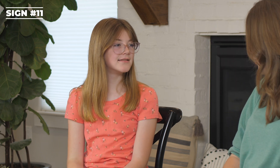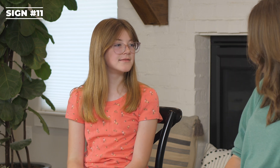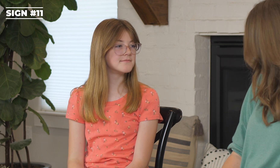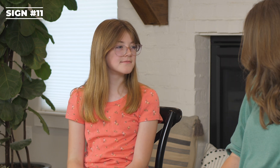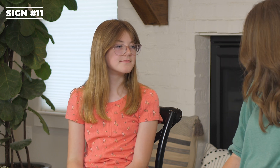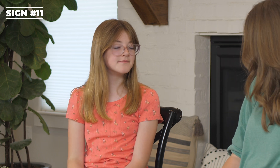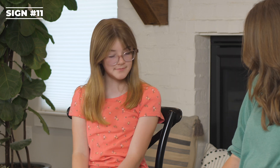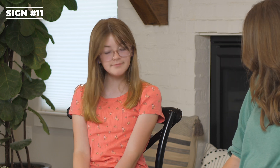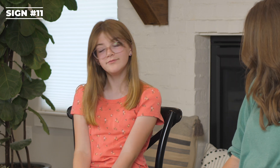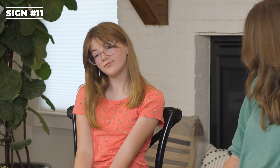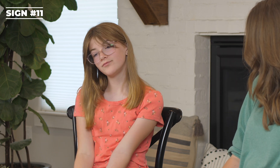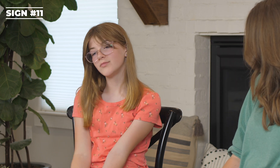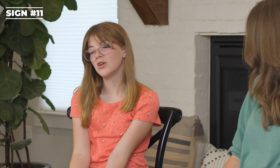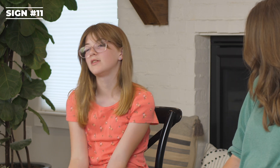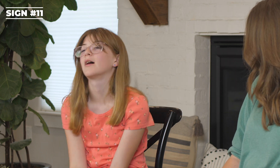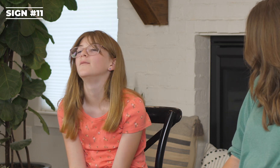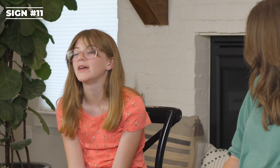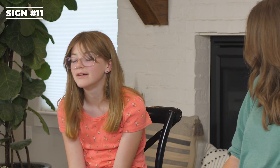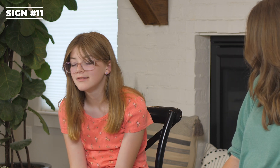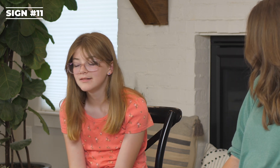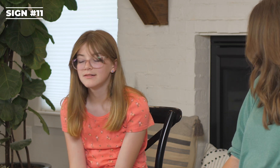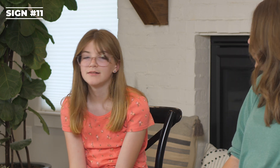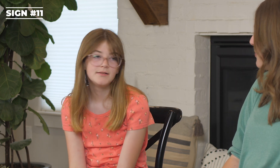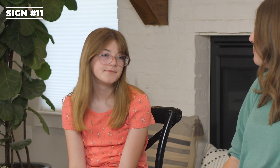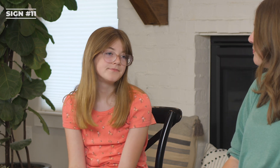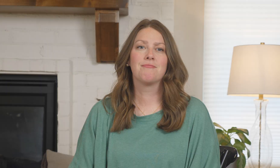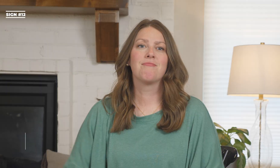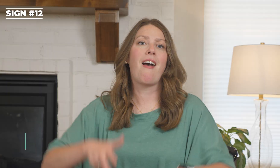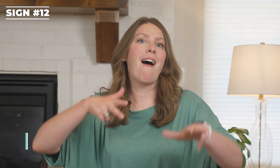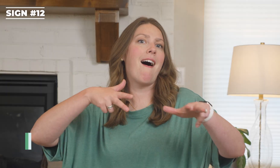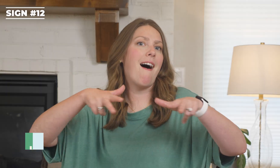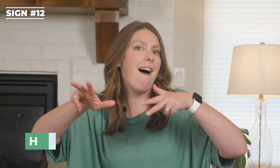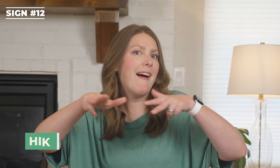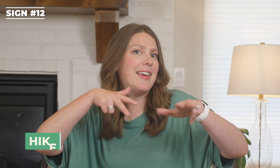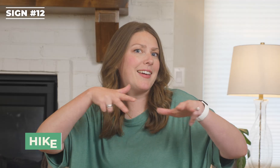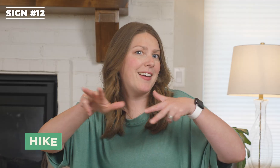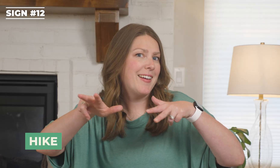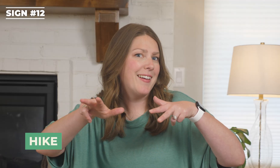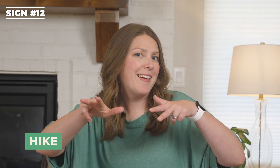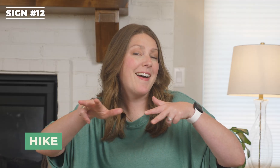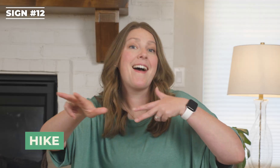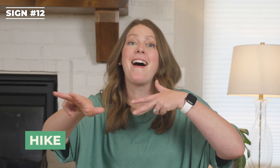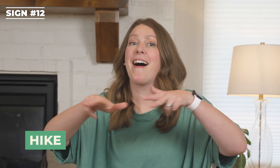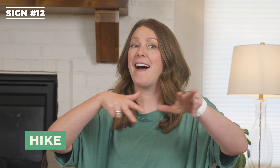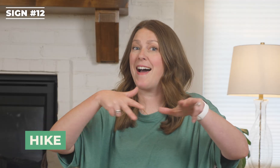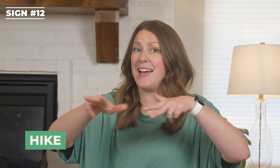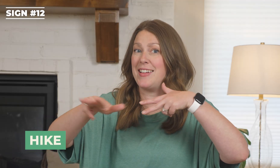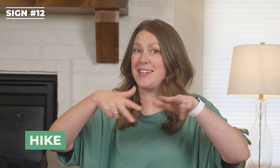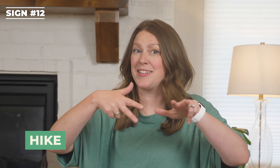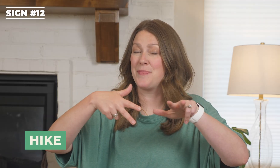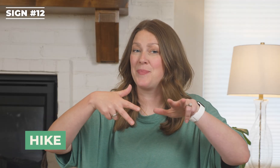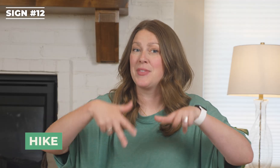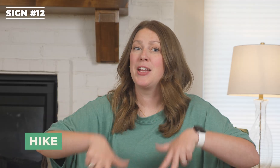And you liked it? Yeah, it was comfy. Let's go. Hike!